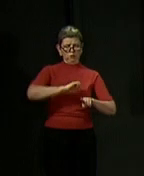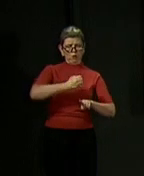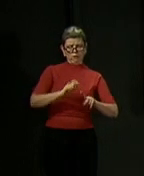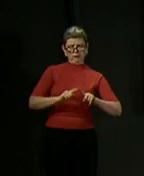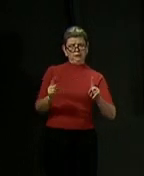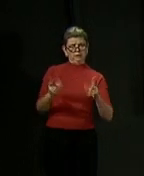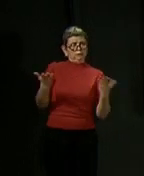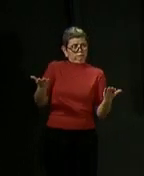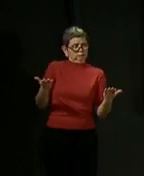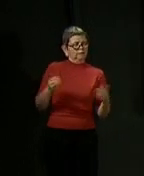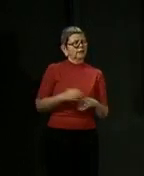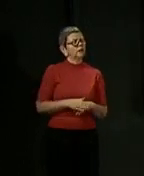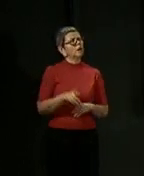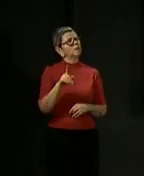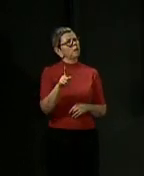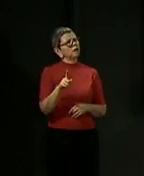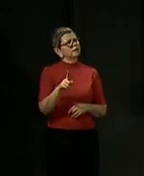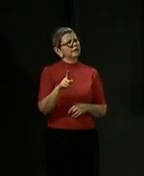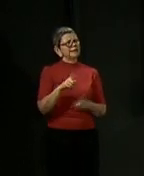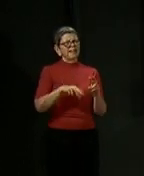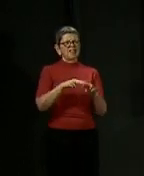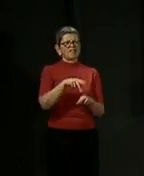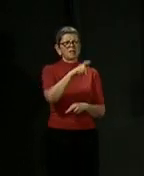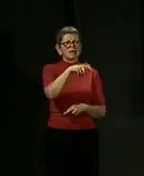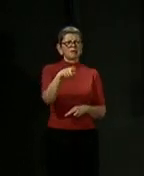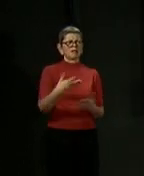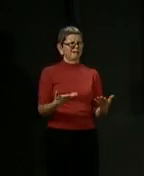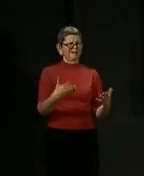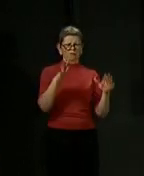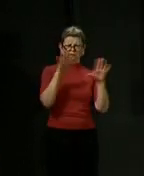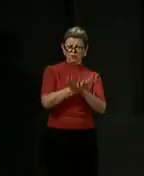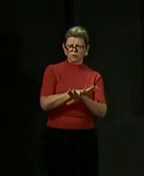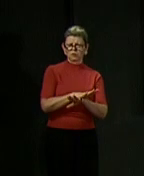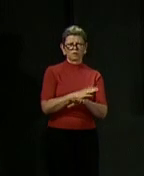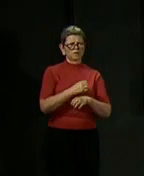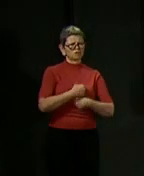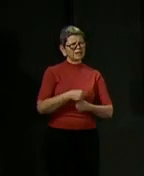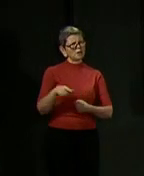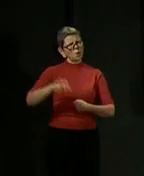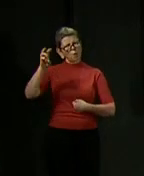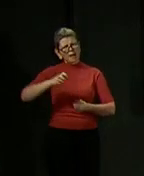you say to people who are frustrated, confused about why people in Wales and England can